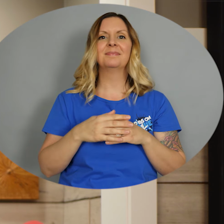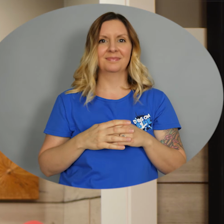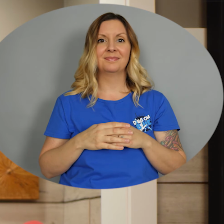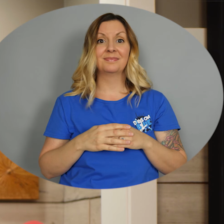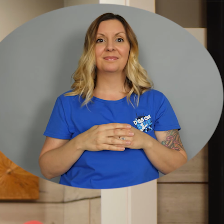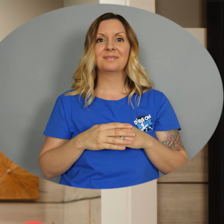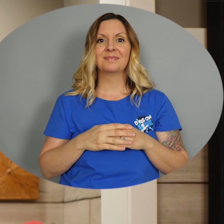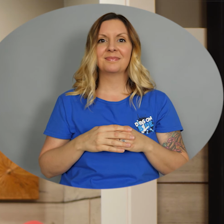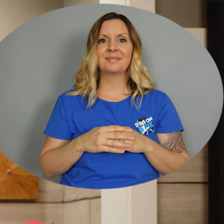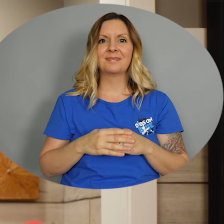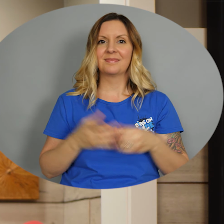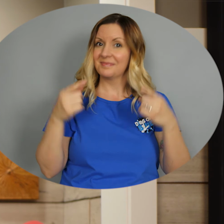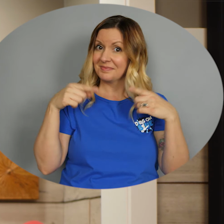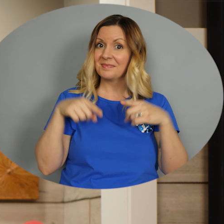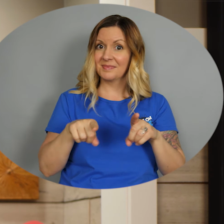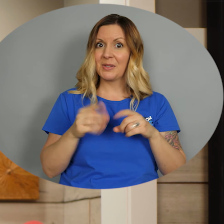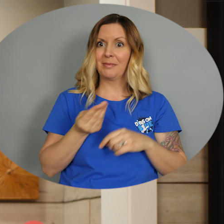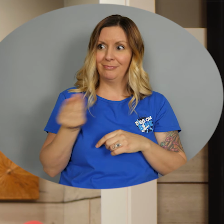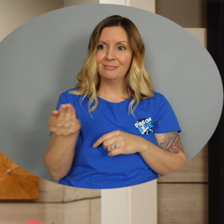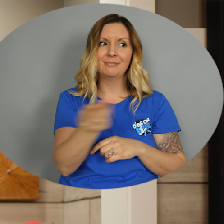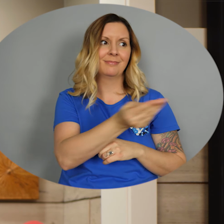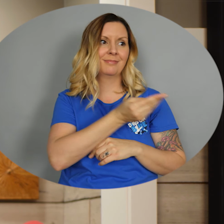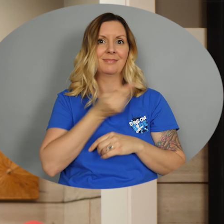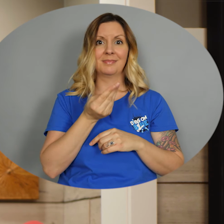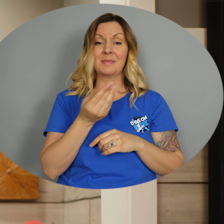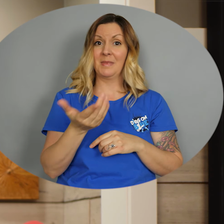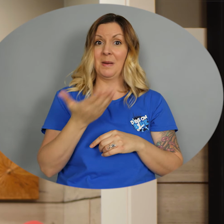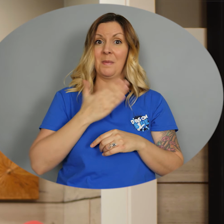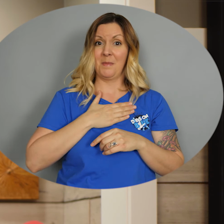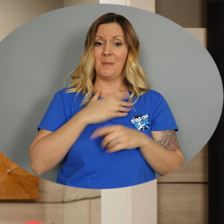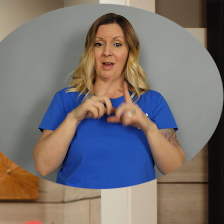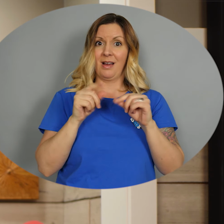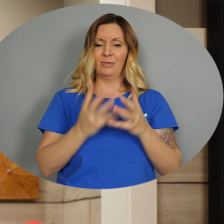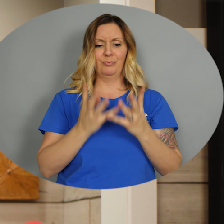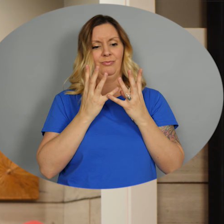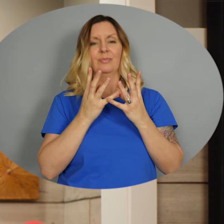you then add to the others you already selected. Now at any point in this process, you can